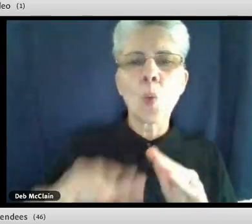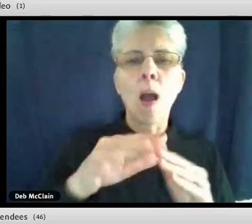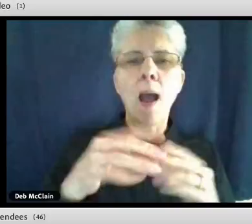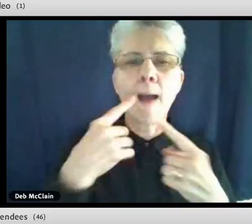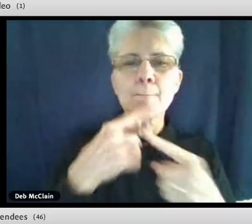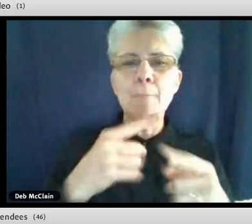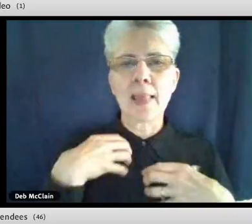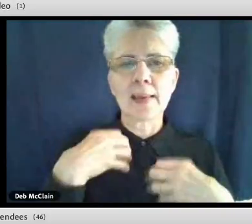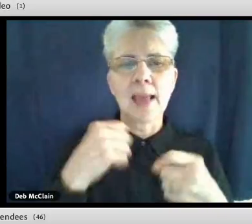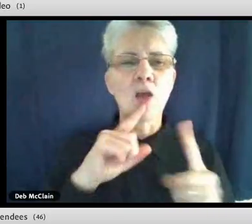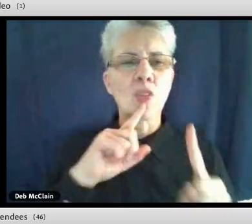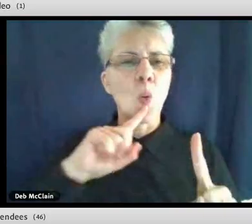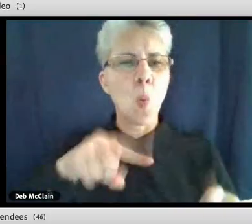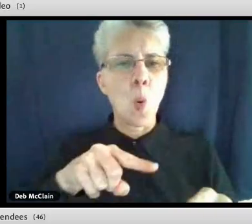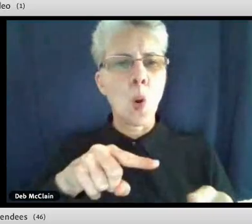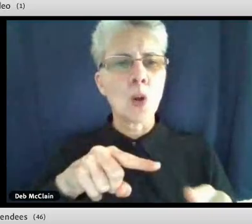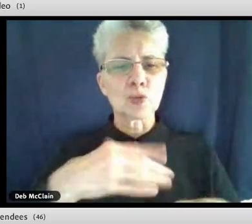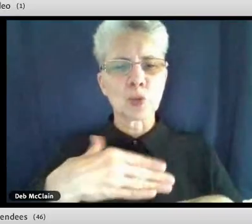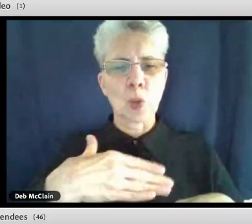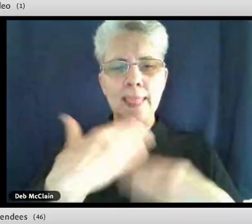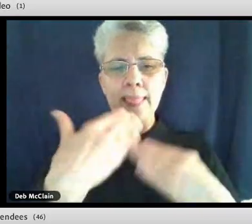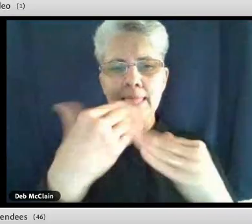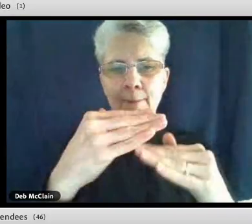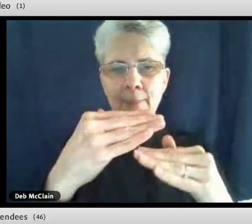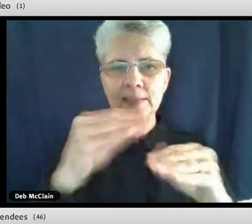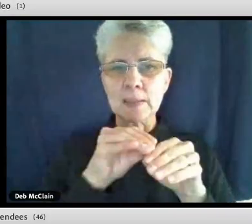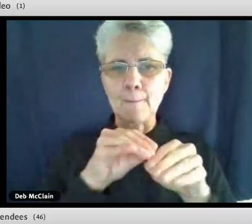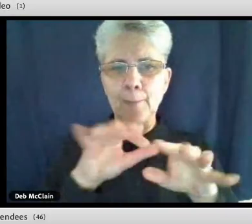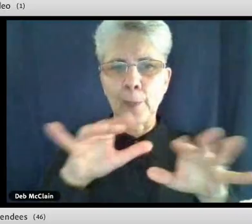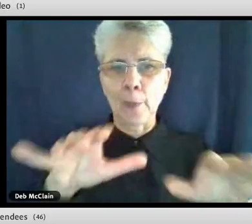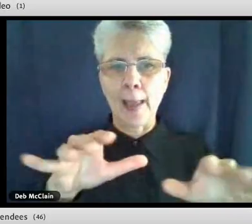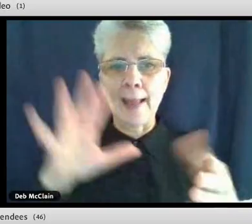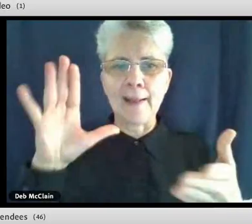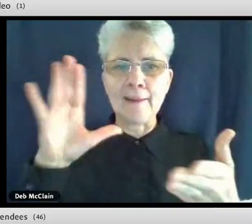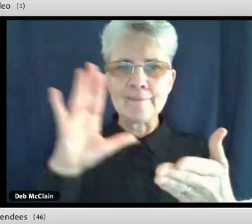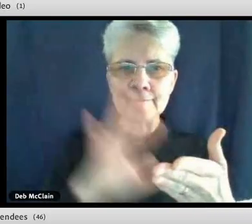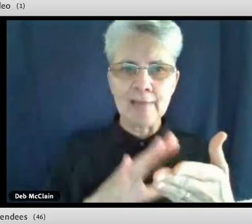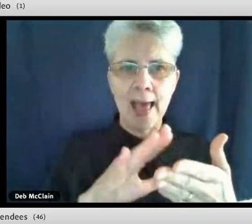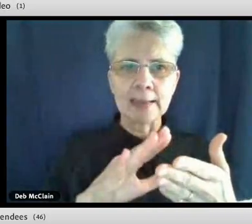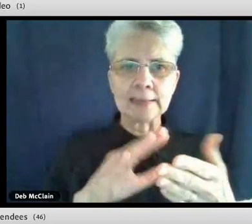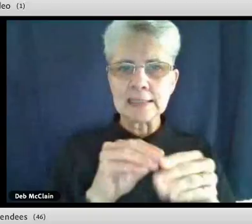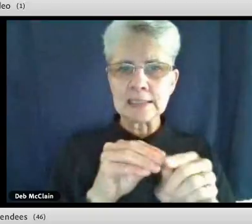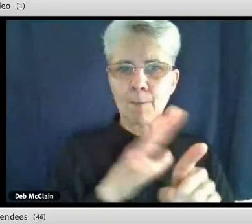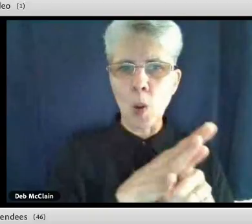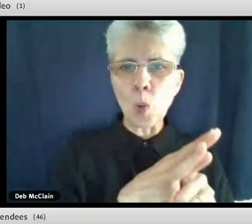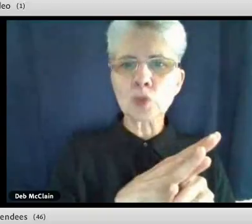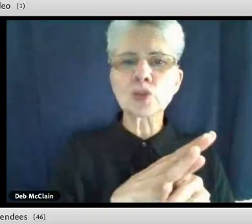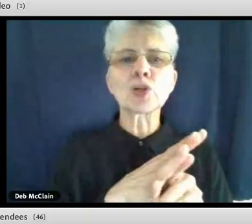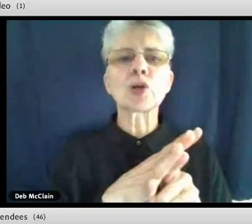and again, this is to limit the spread, to limit, you know, try to flatten the curve of the coronavirus,